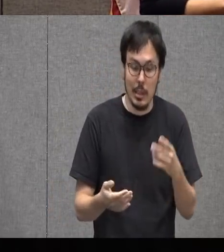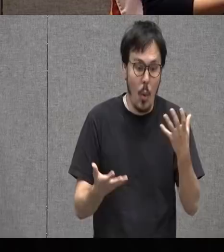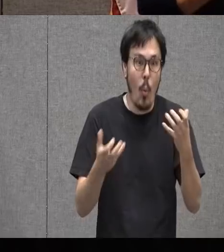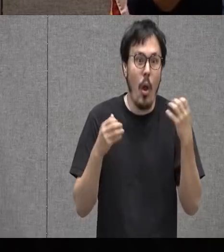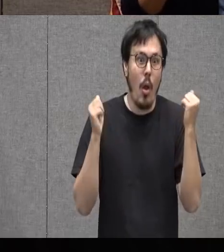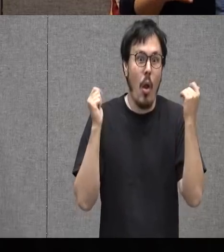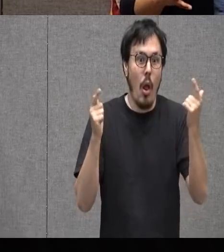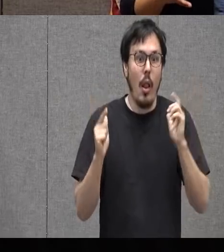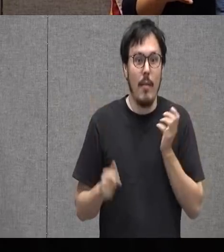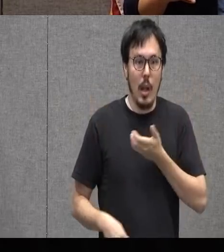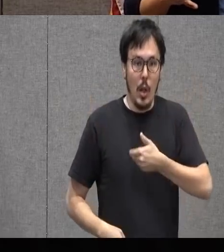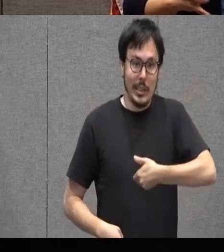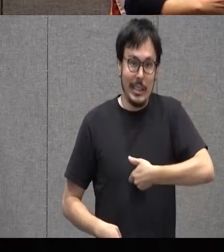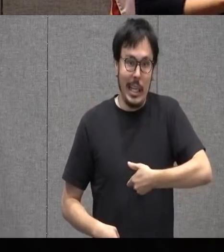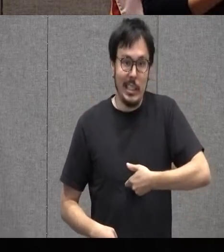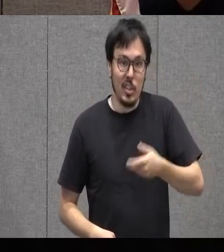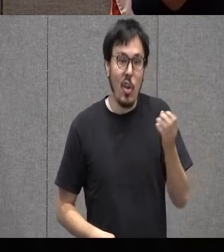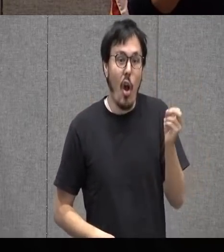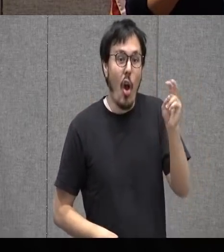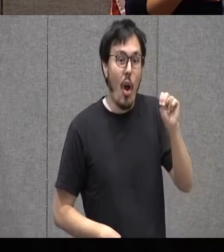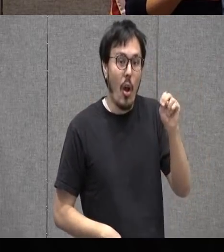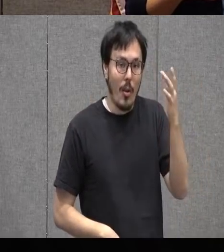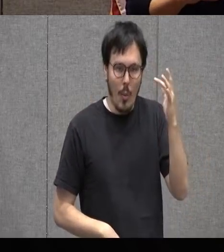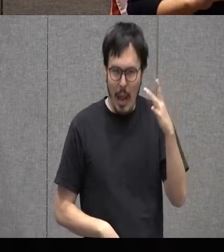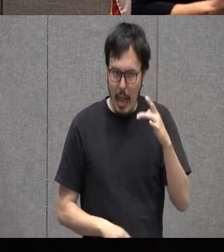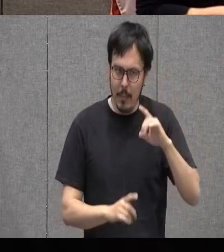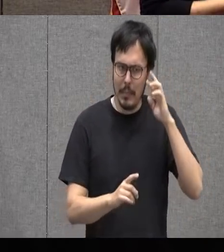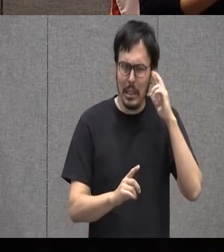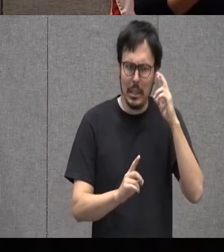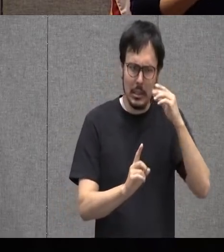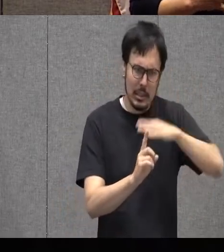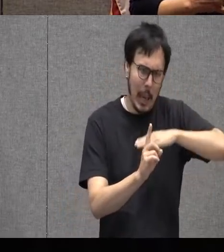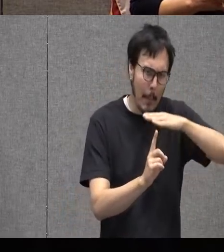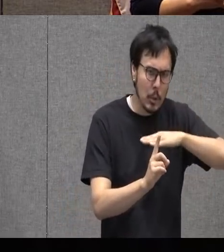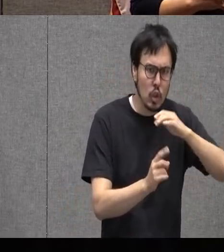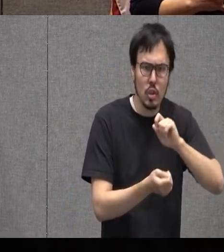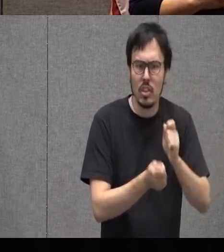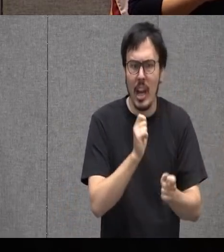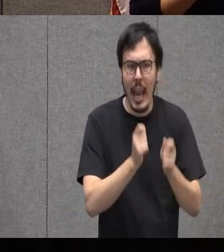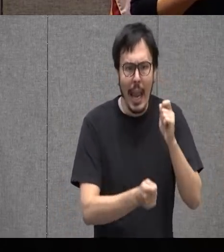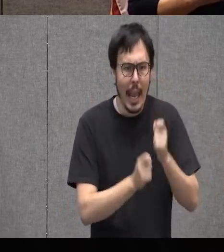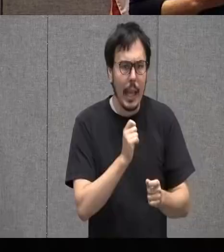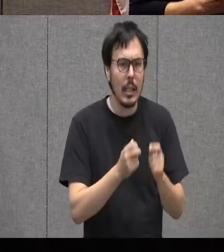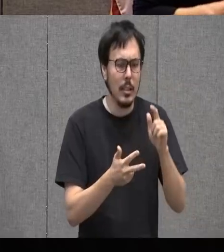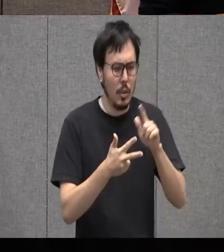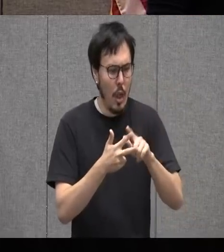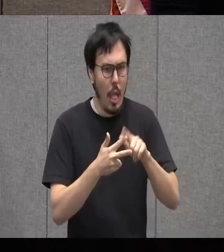because there's a lot happening with changes in temperature, with the tools we might use that could be sharp.